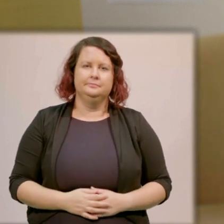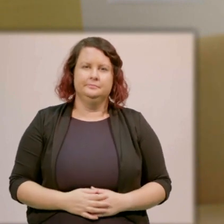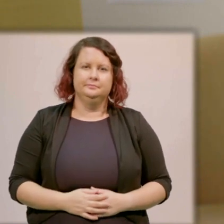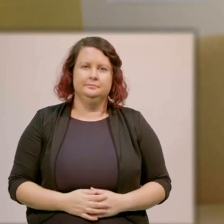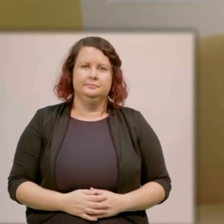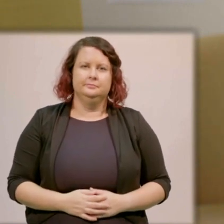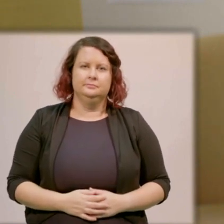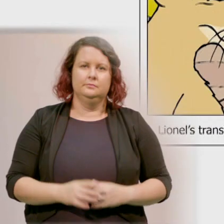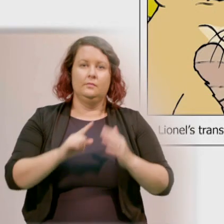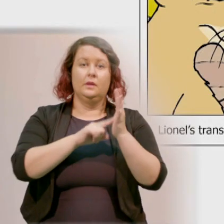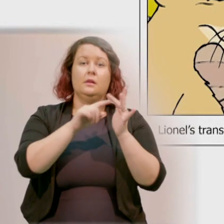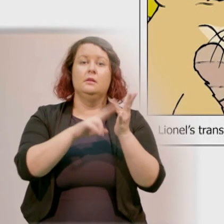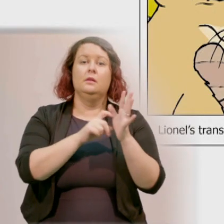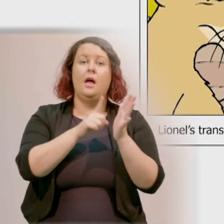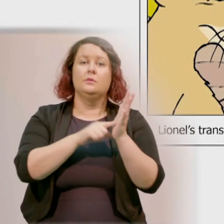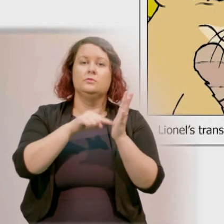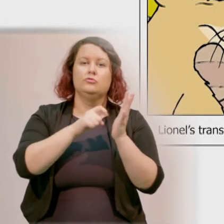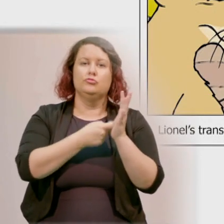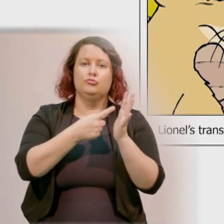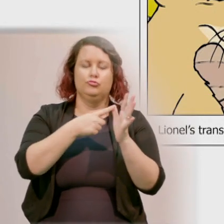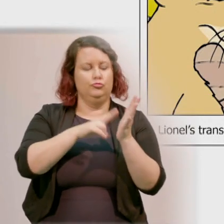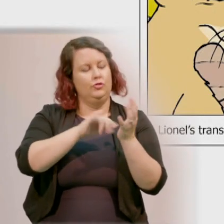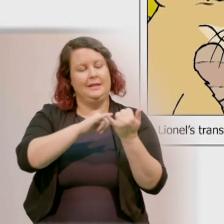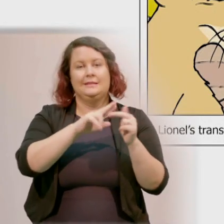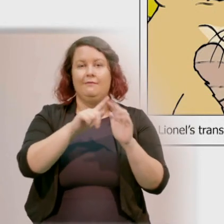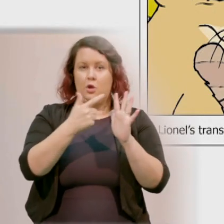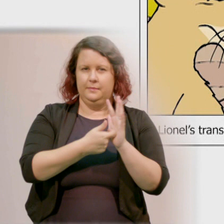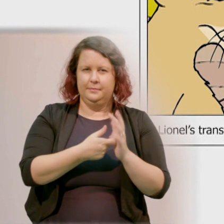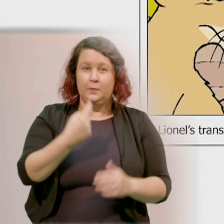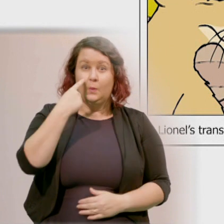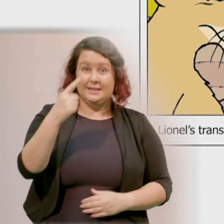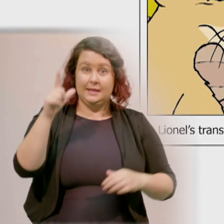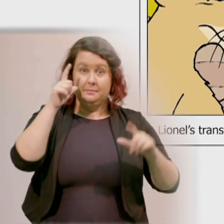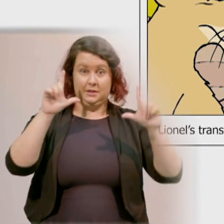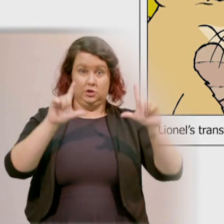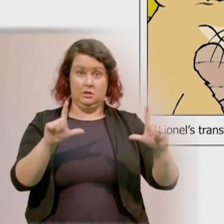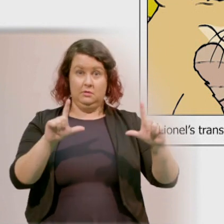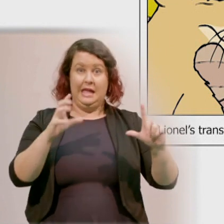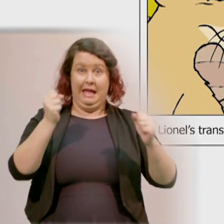Take a moment to read the daily cartoon.